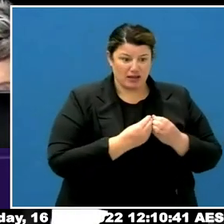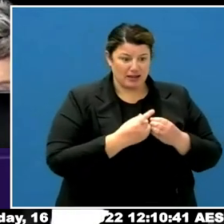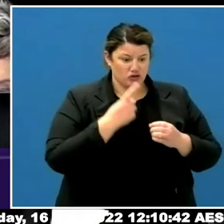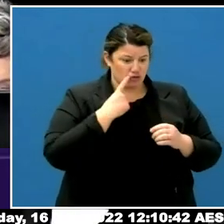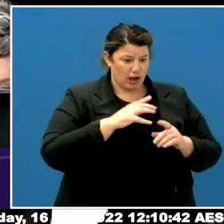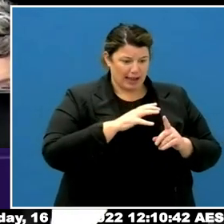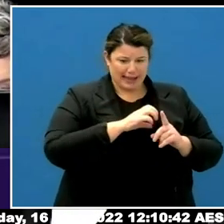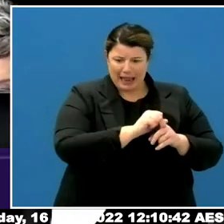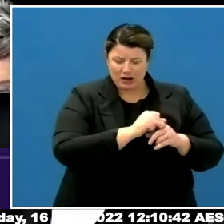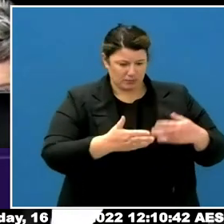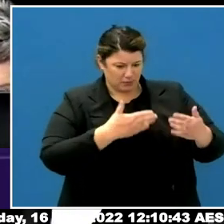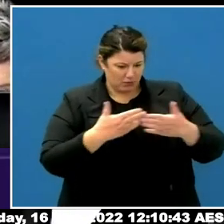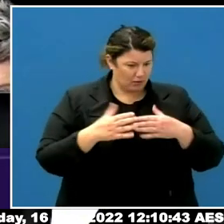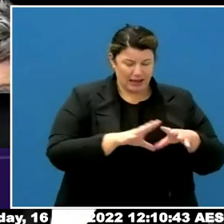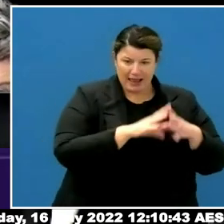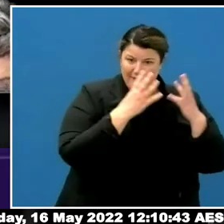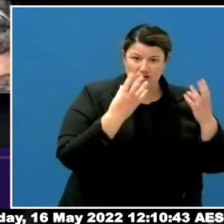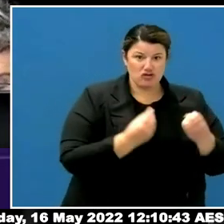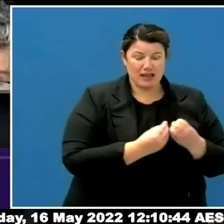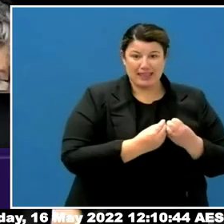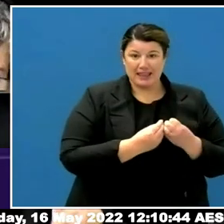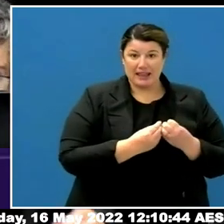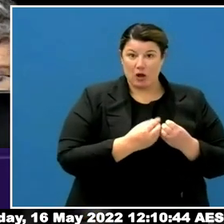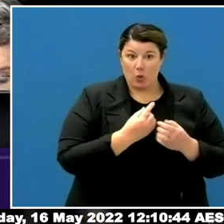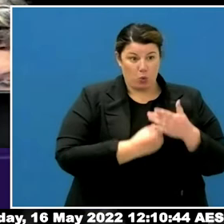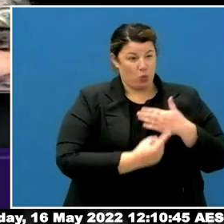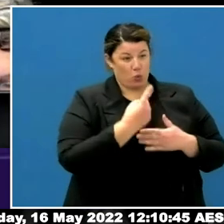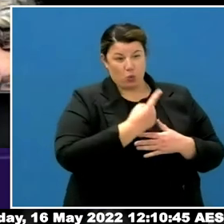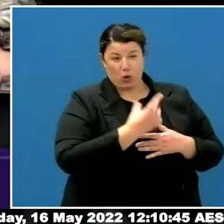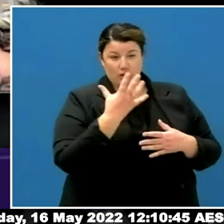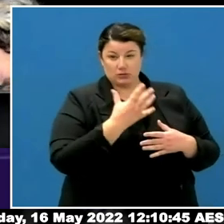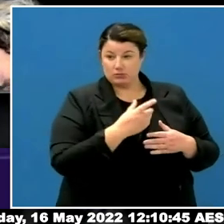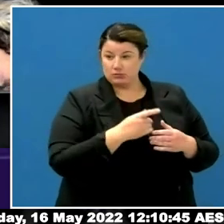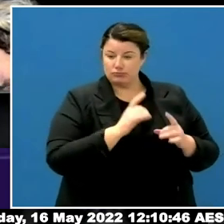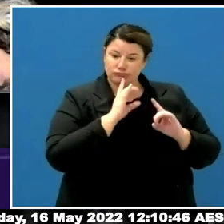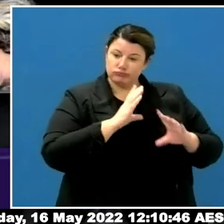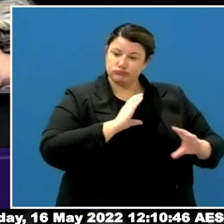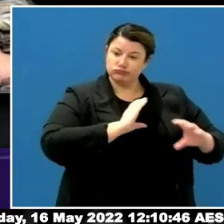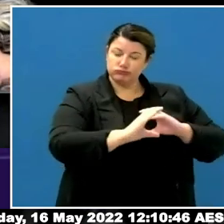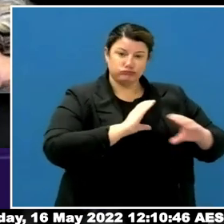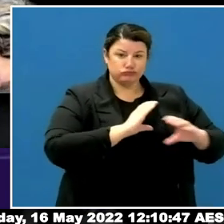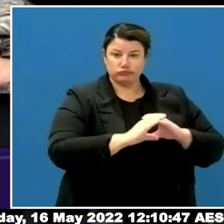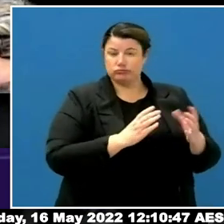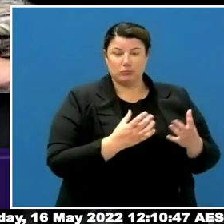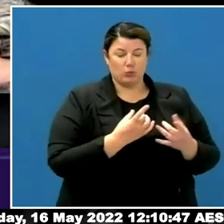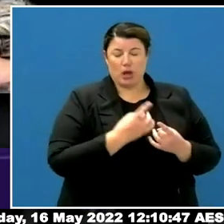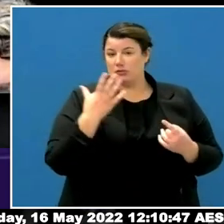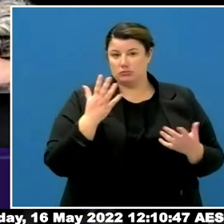So that was the only time that there was ever any communication aids for Jason. Right.